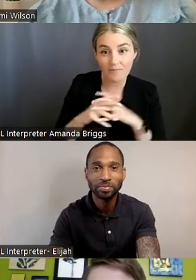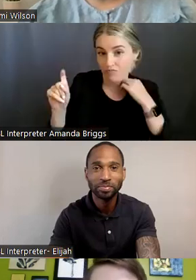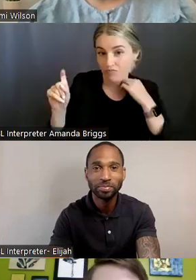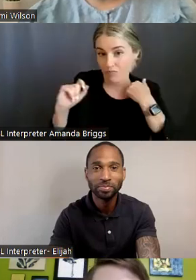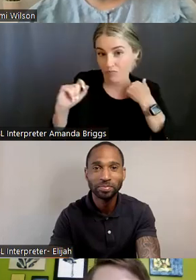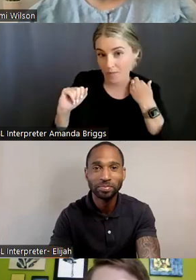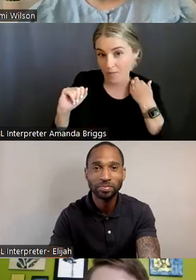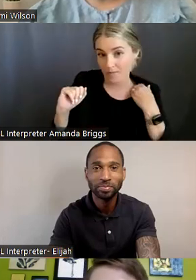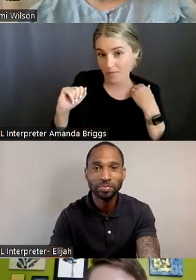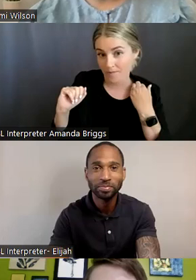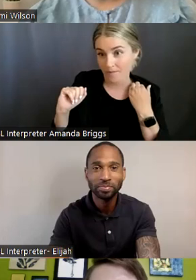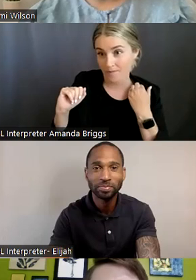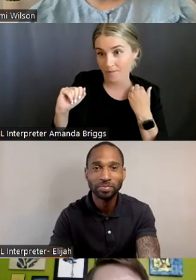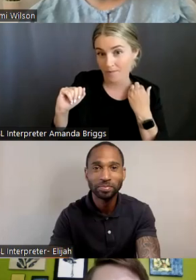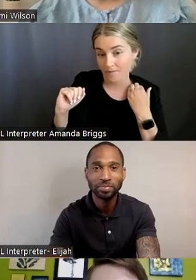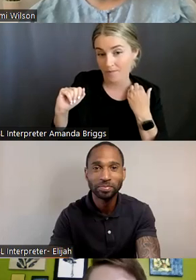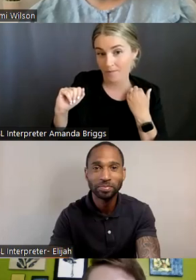that's better. It is fine for me. Can someone else